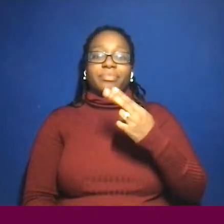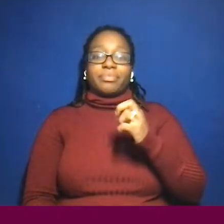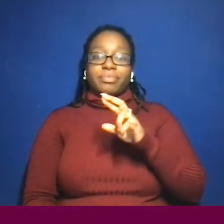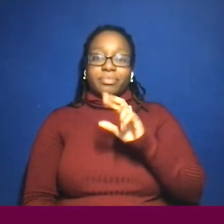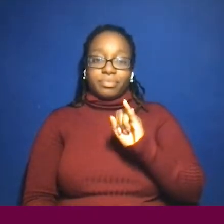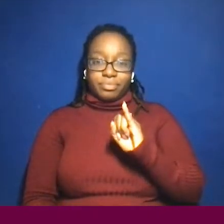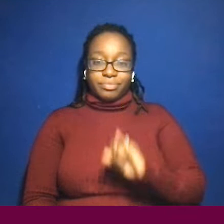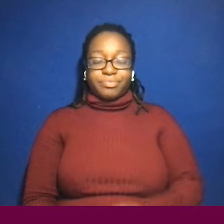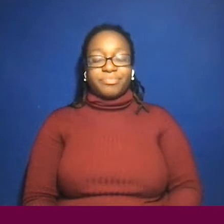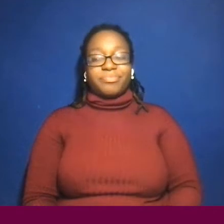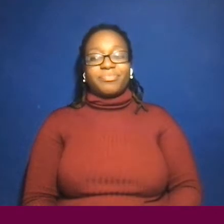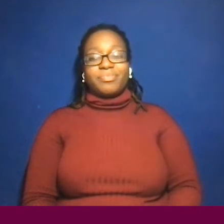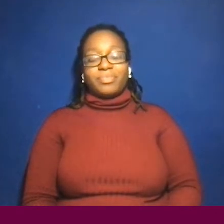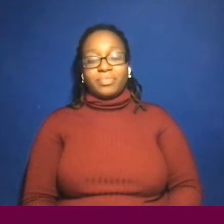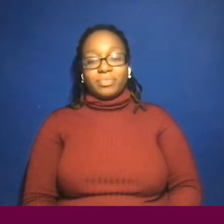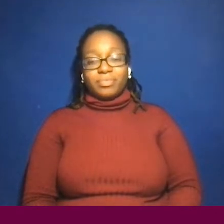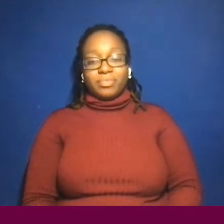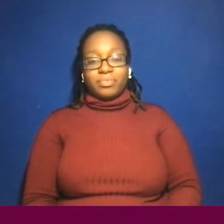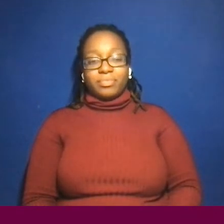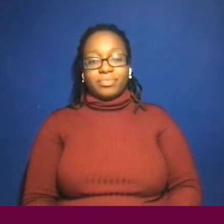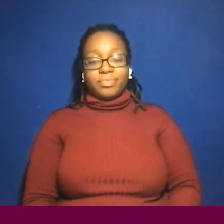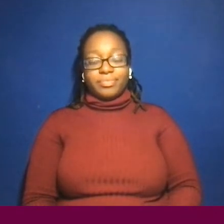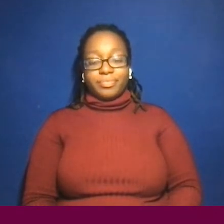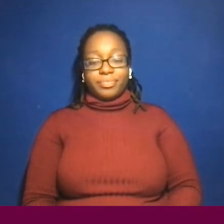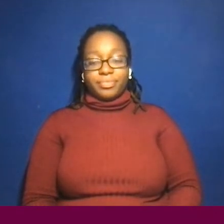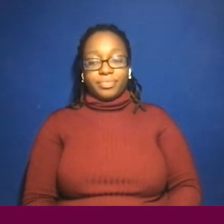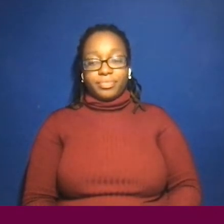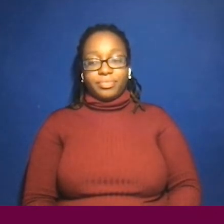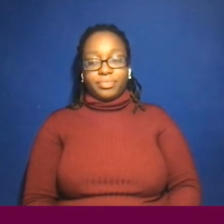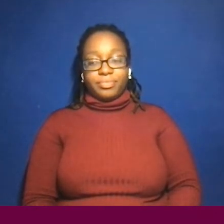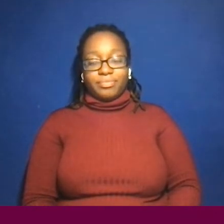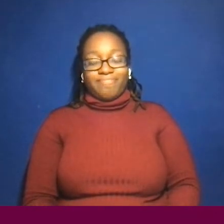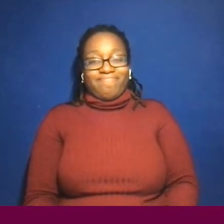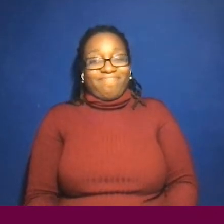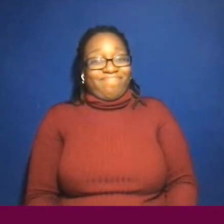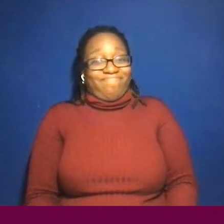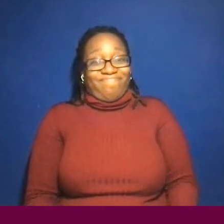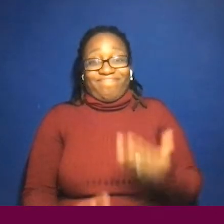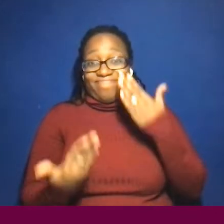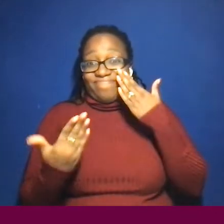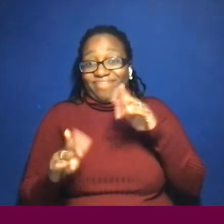I guess, I don't know the answer to that. I mean,